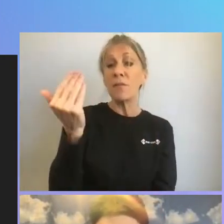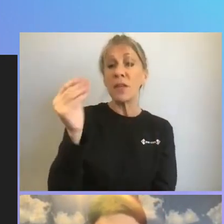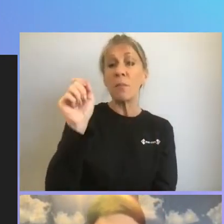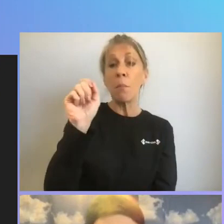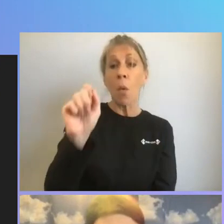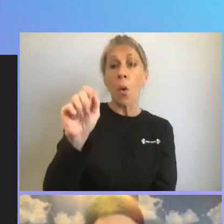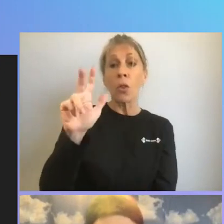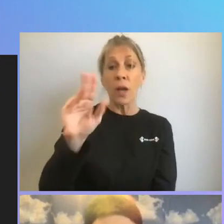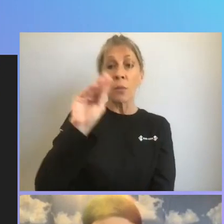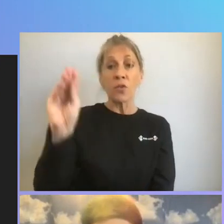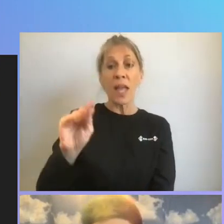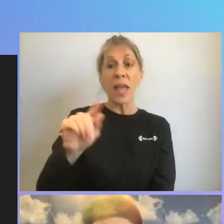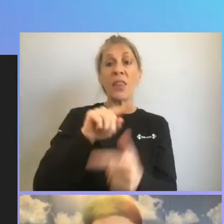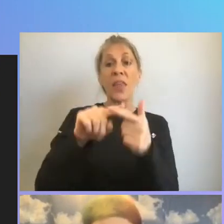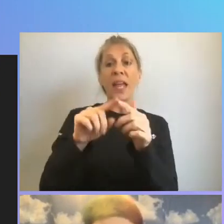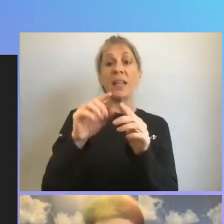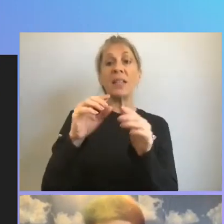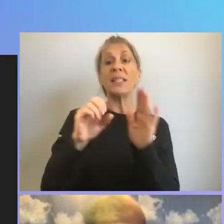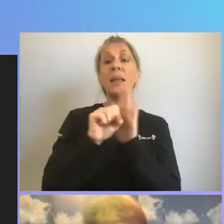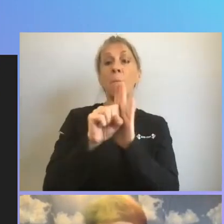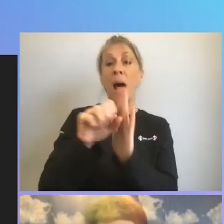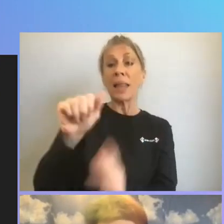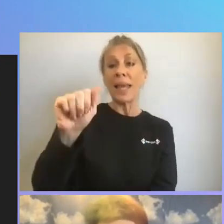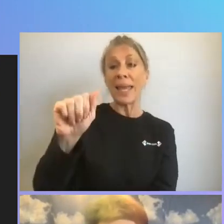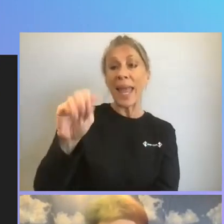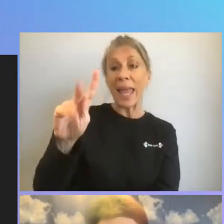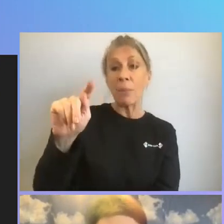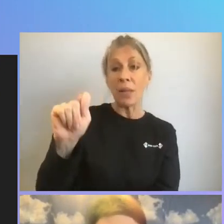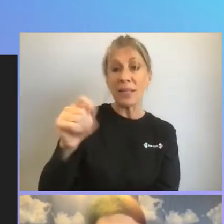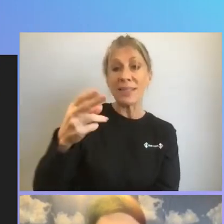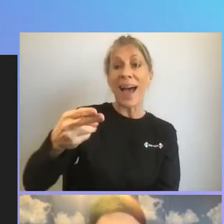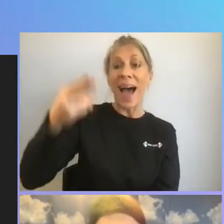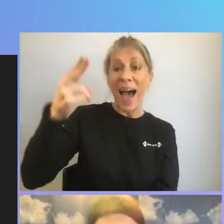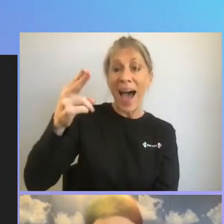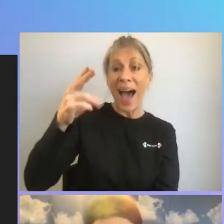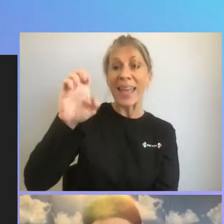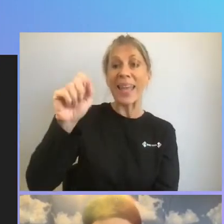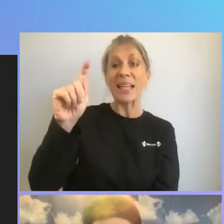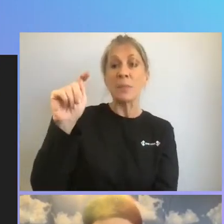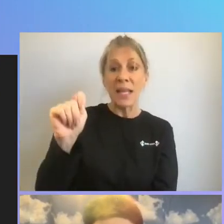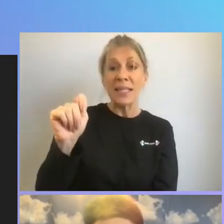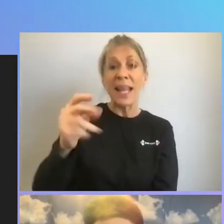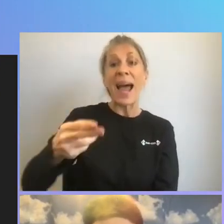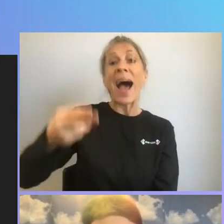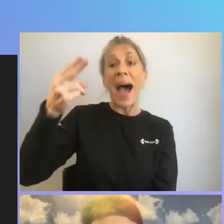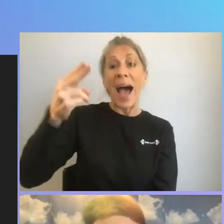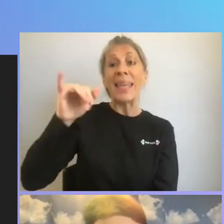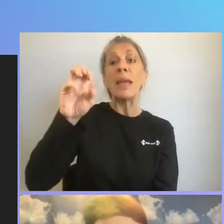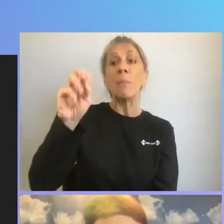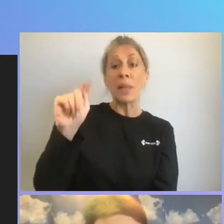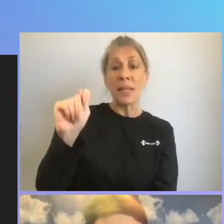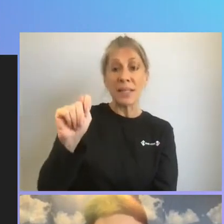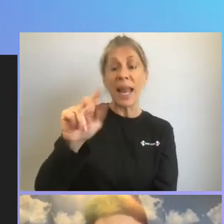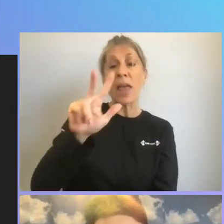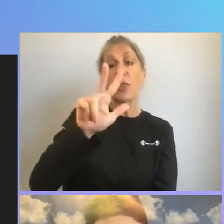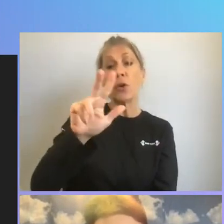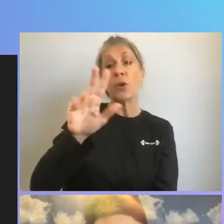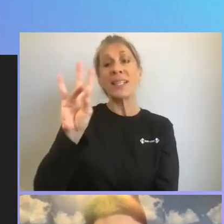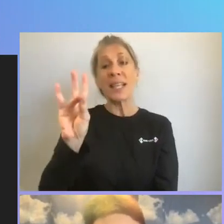symbolic ableist with a high, explicit and high. Implicit at